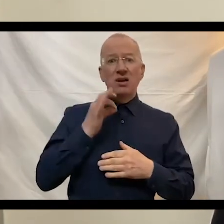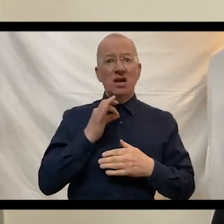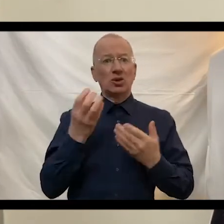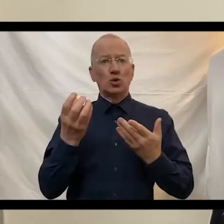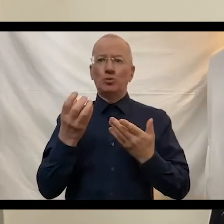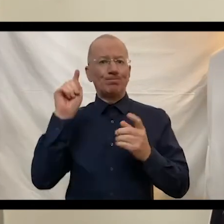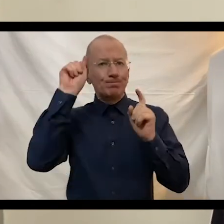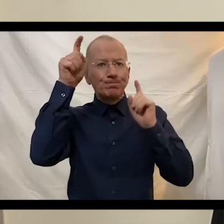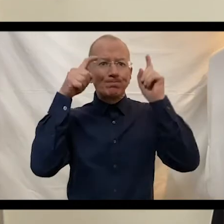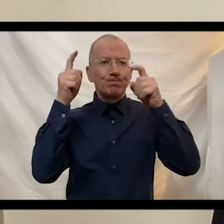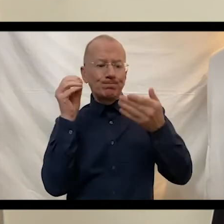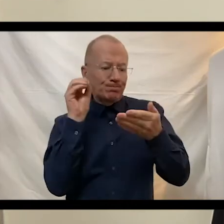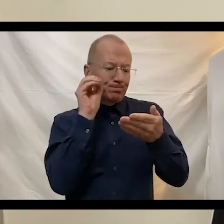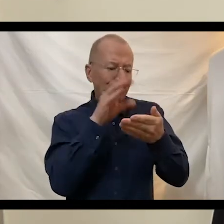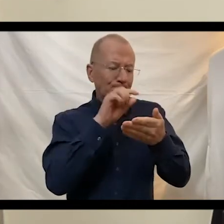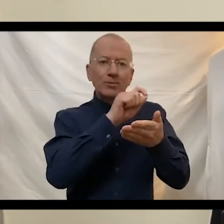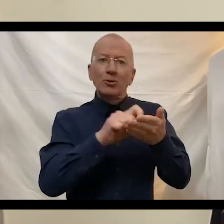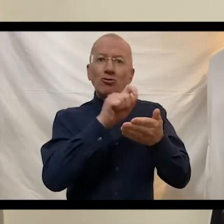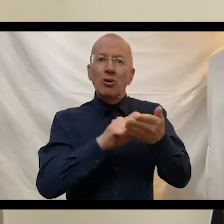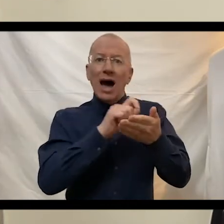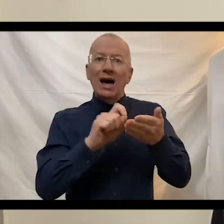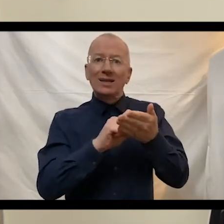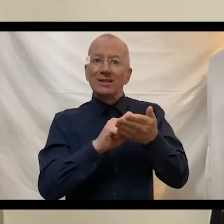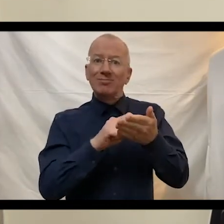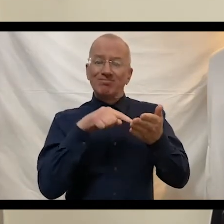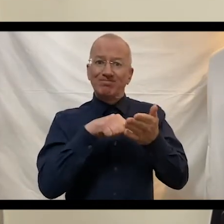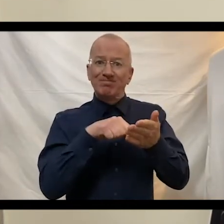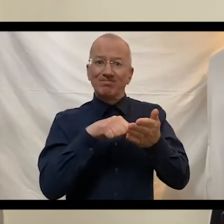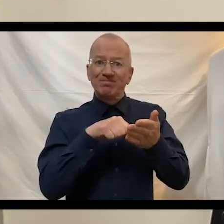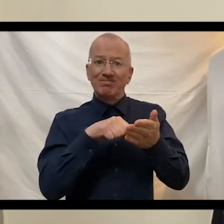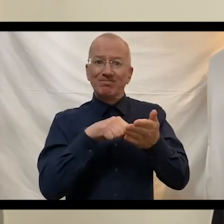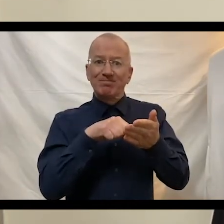at one stage we were asked to produce a piece of creative writing